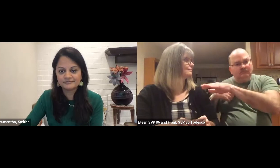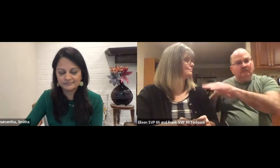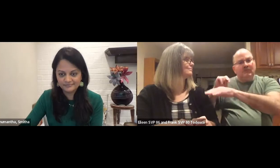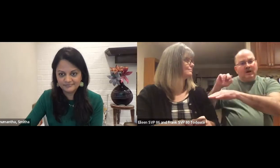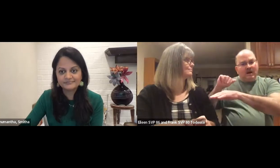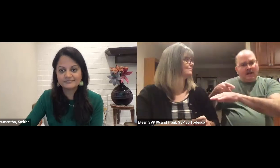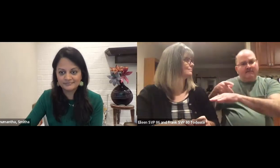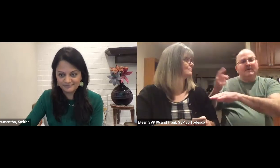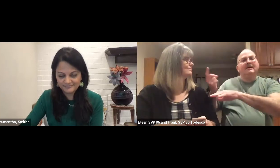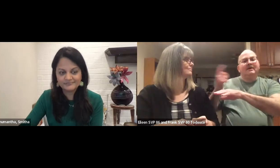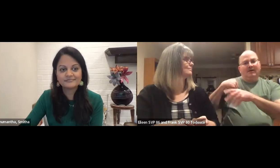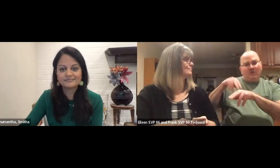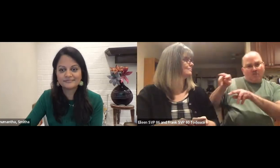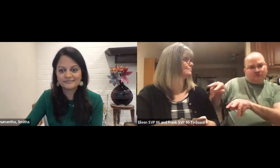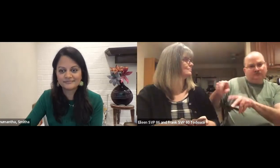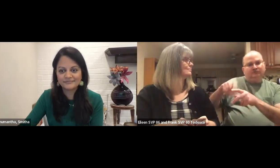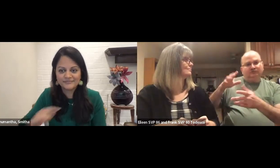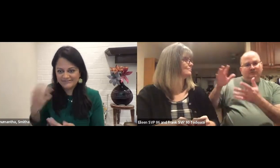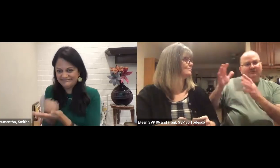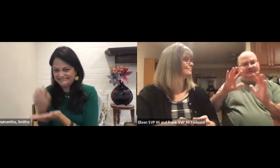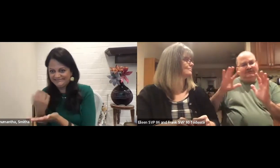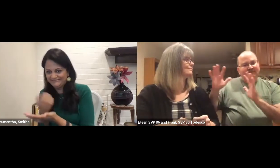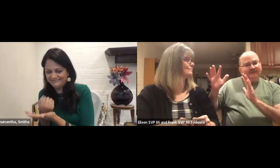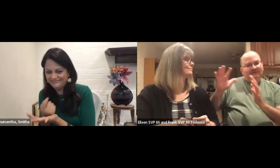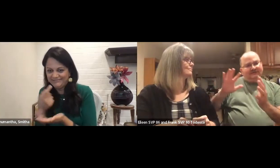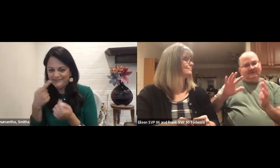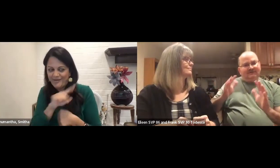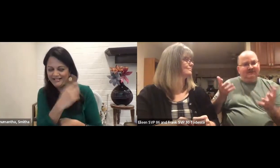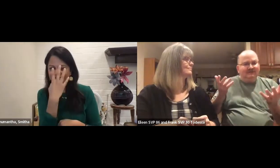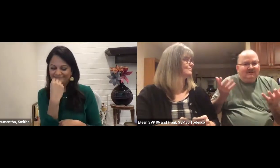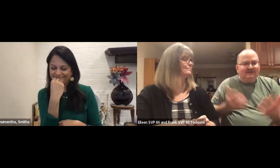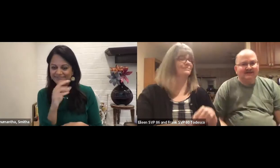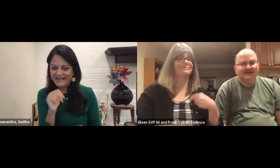and in the afternoon, we'll go take a nap. I can look over her,